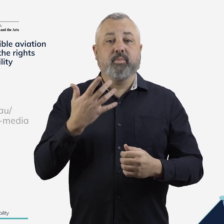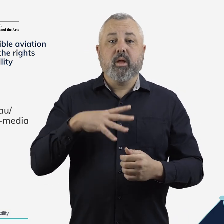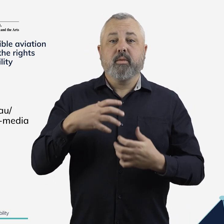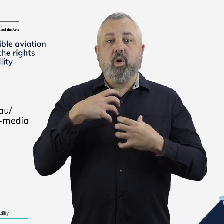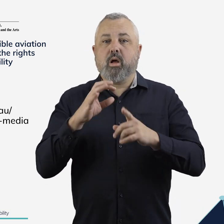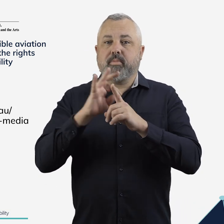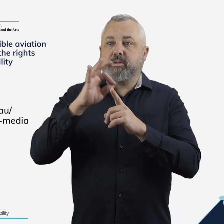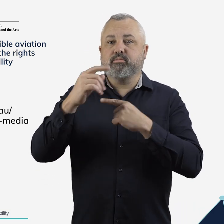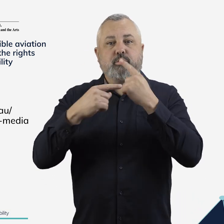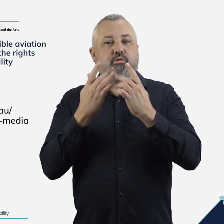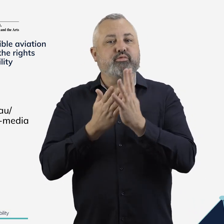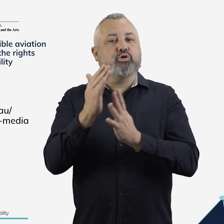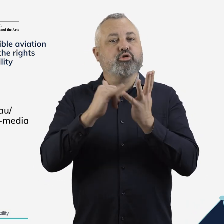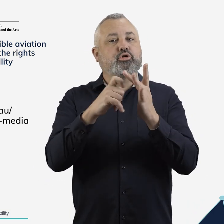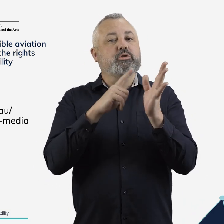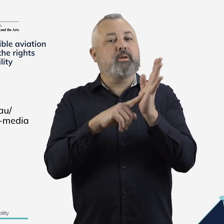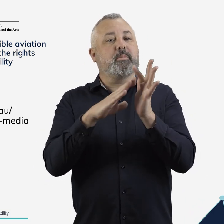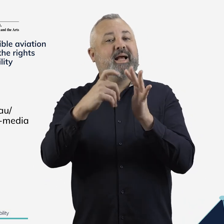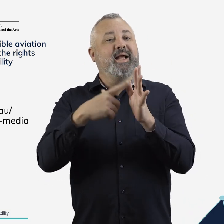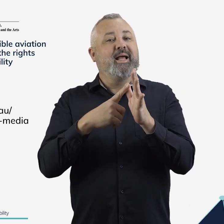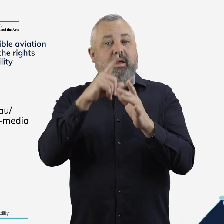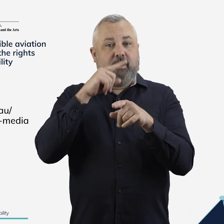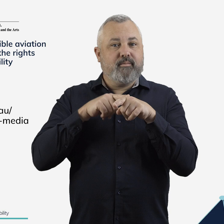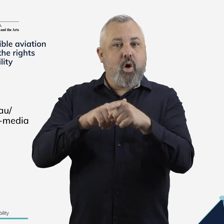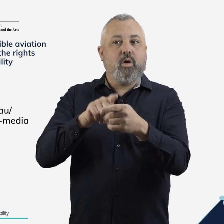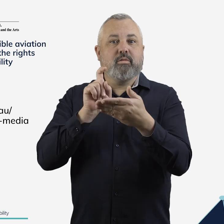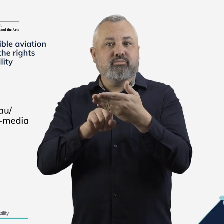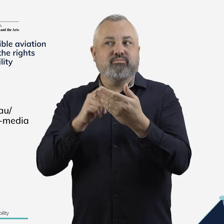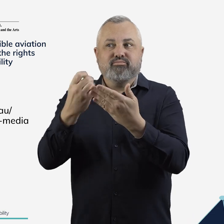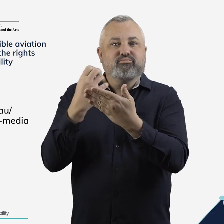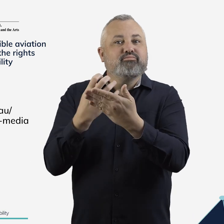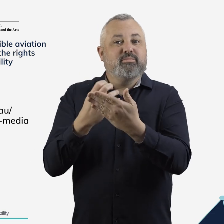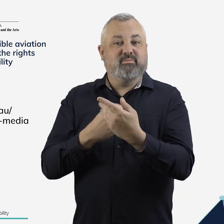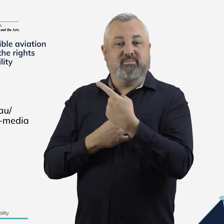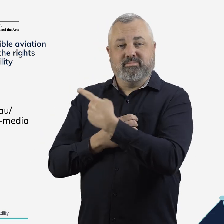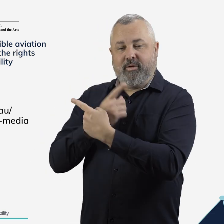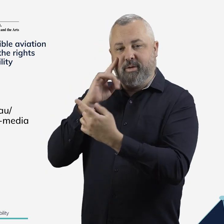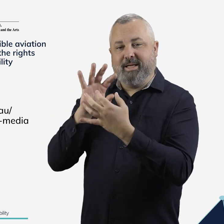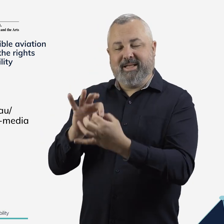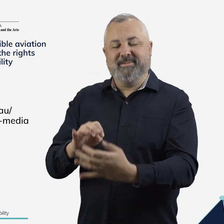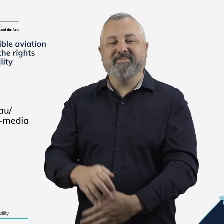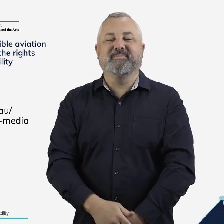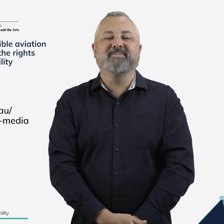Stay up to date Follow us on social media: infrastructure.gov.au/department/social-media